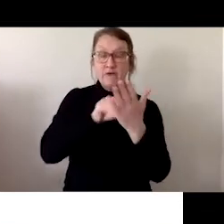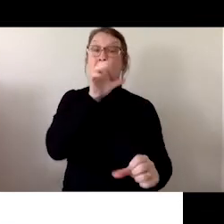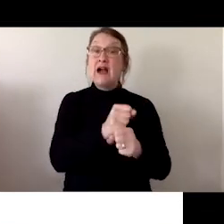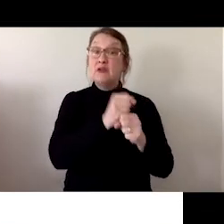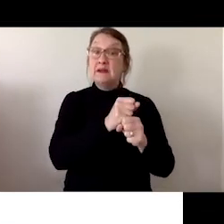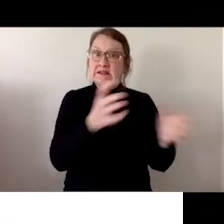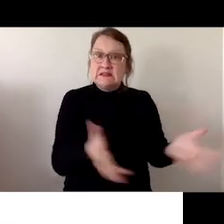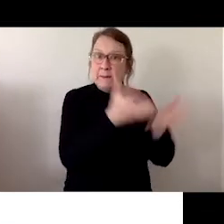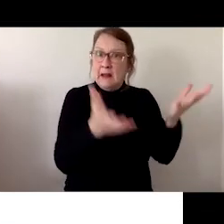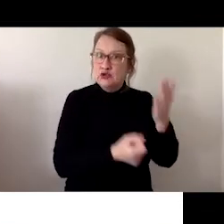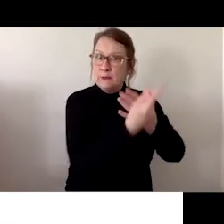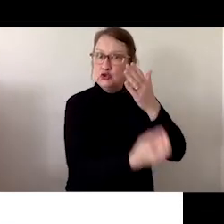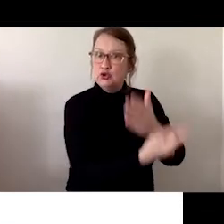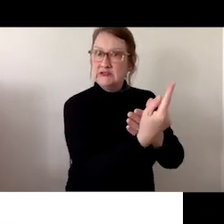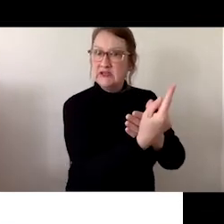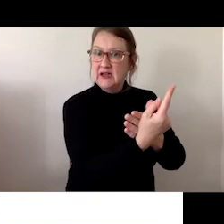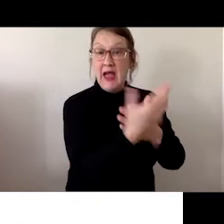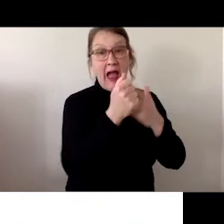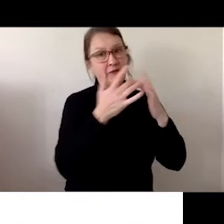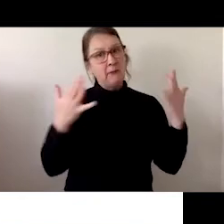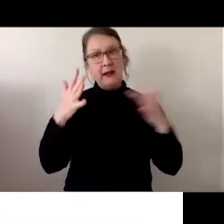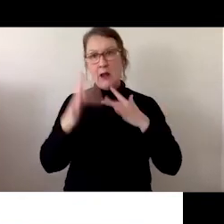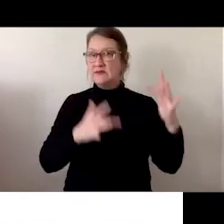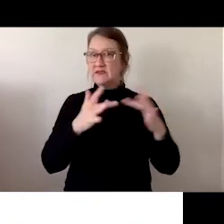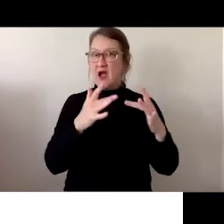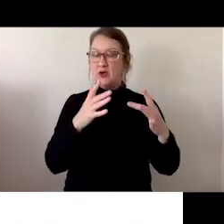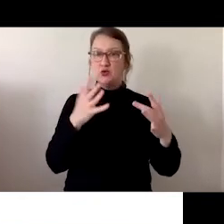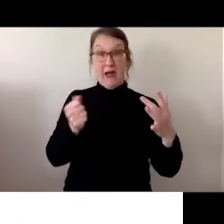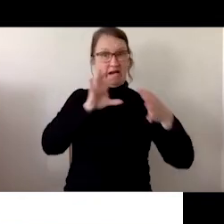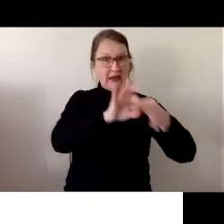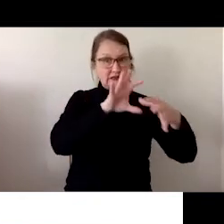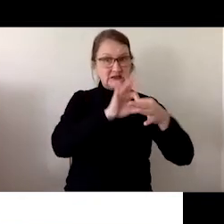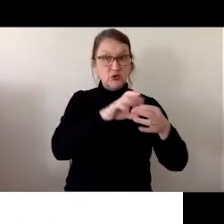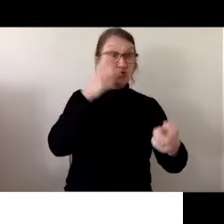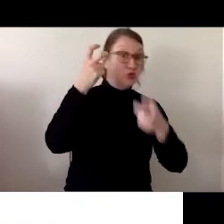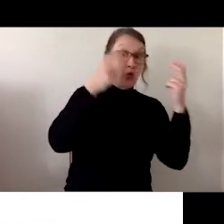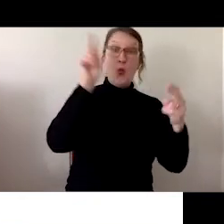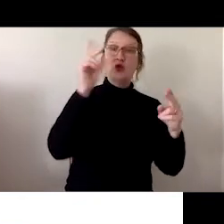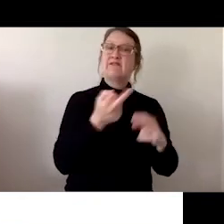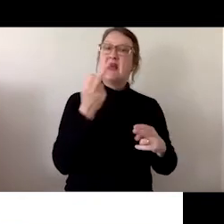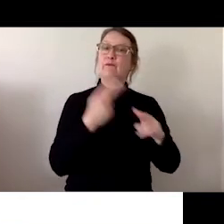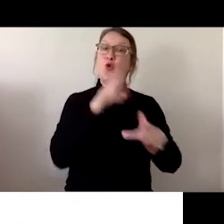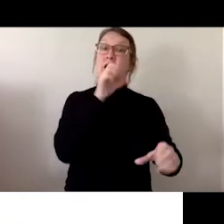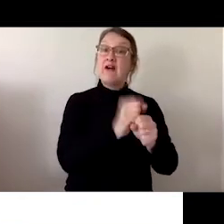There's a lot of websites now providing links to where to go to find out what's available. No. 2 -